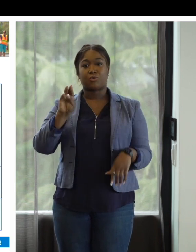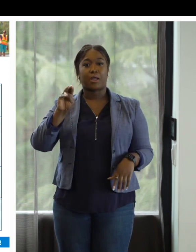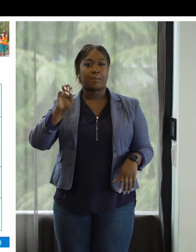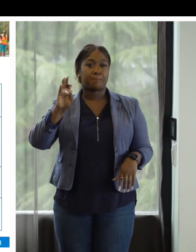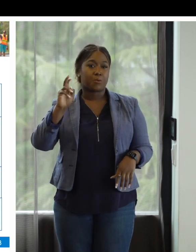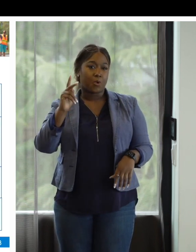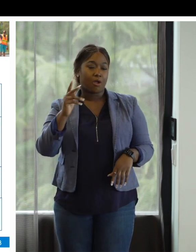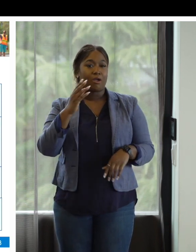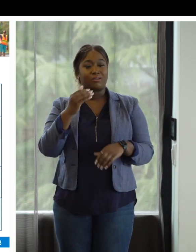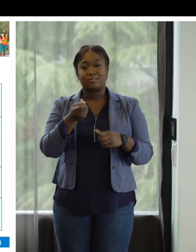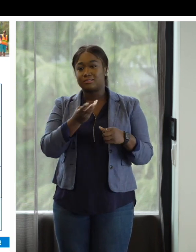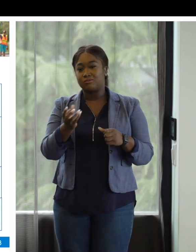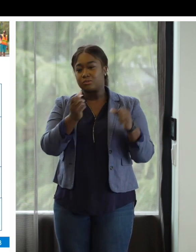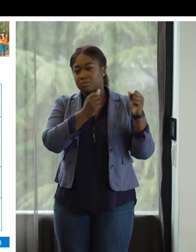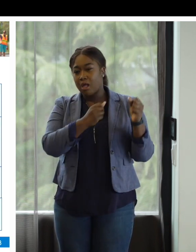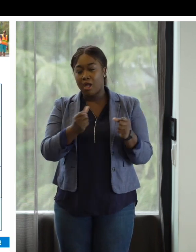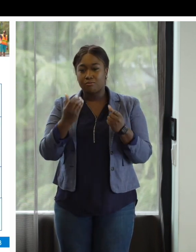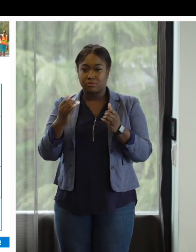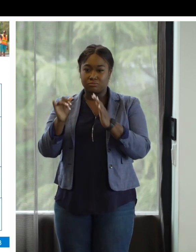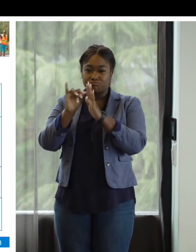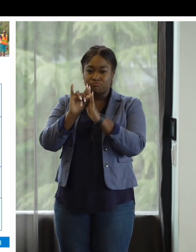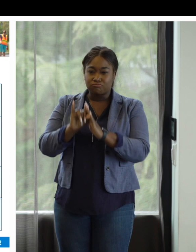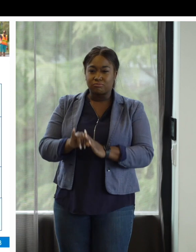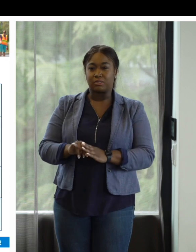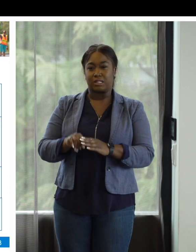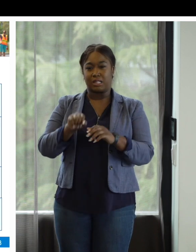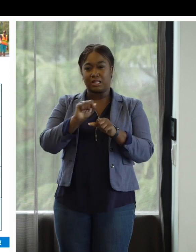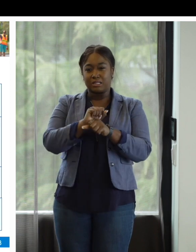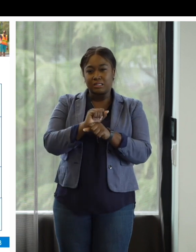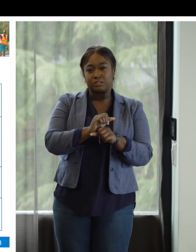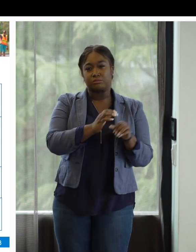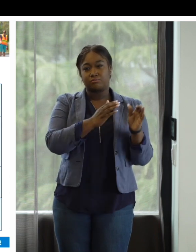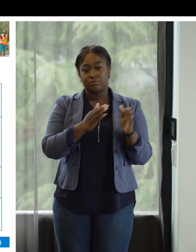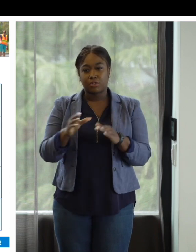strategies and initiatives that the USDOT could take in